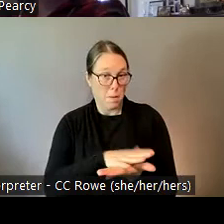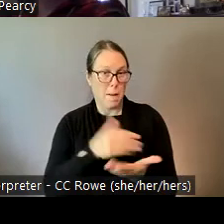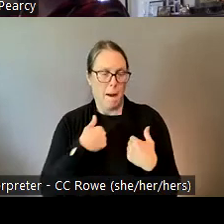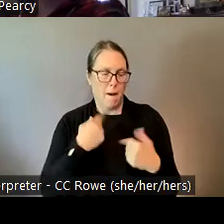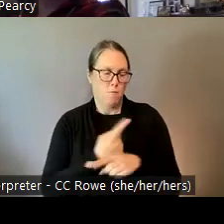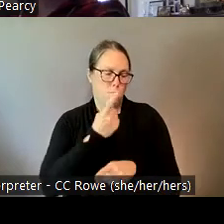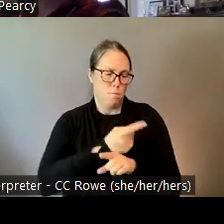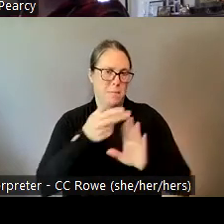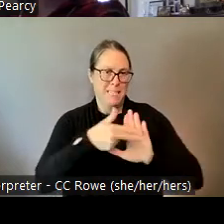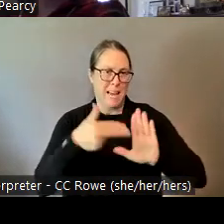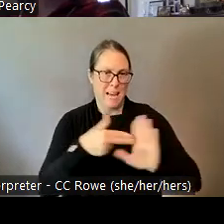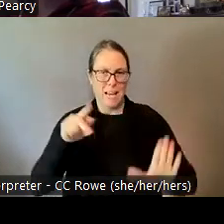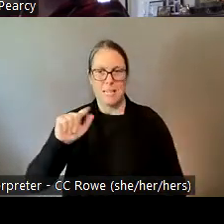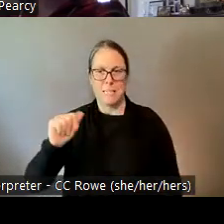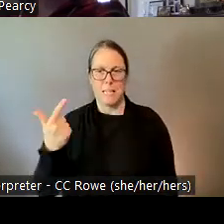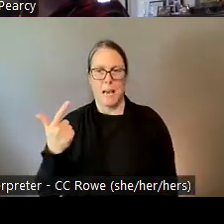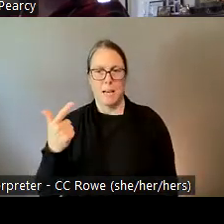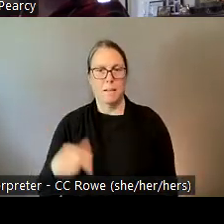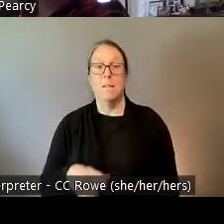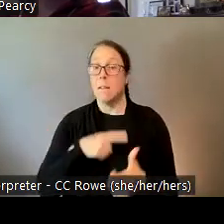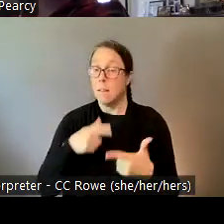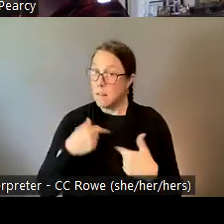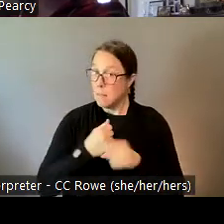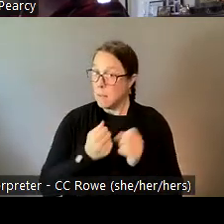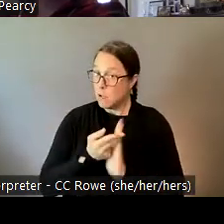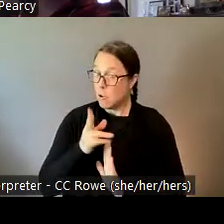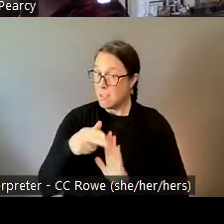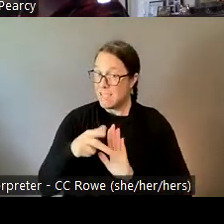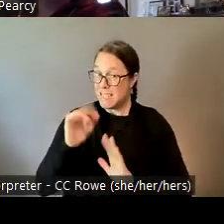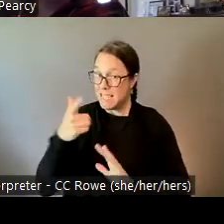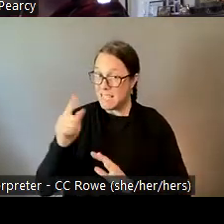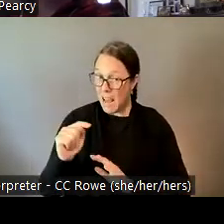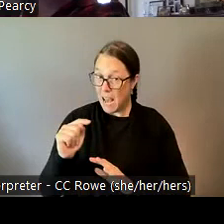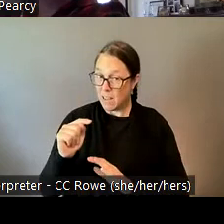Then you want to ensure that these tags are displayed in the correct reading order.